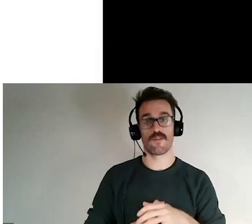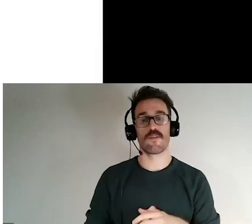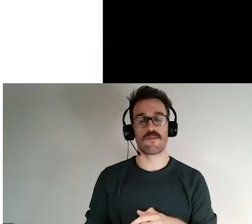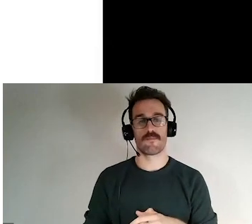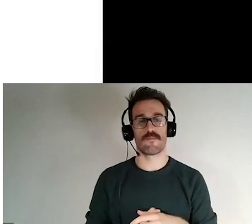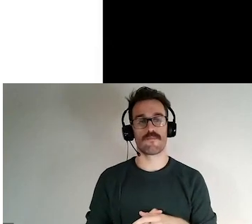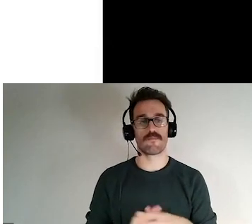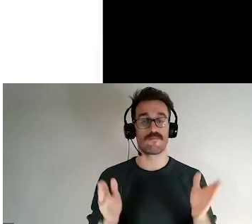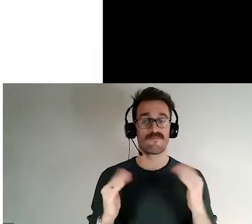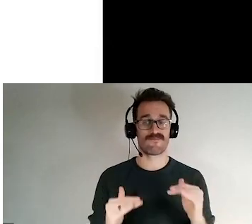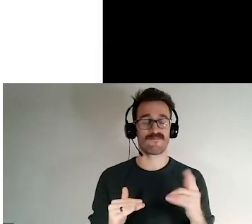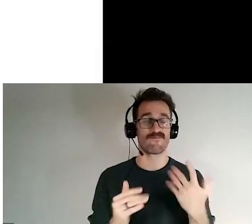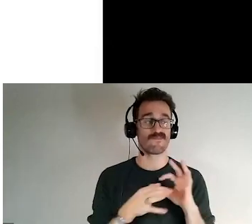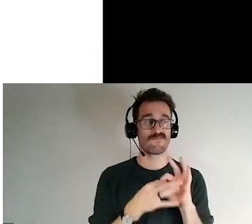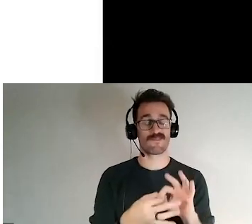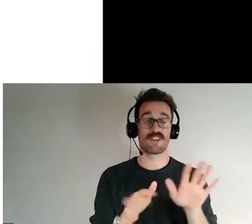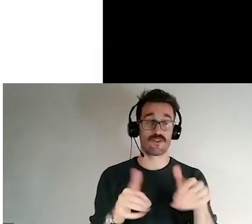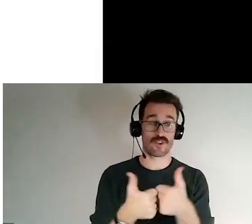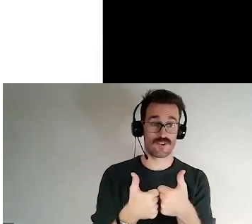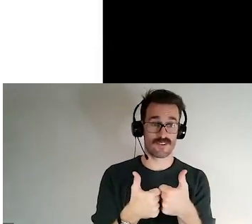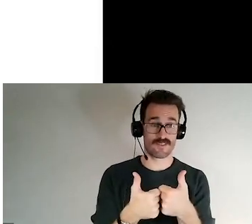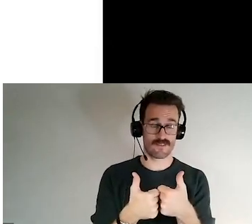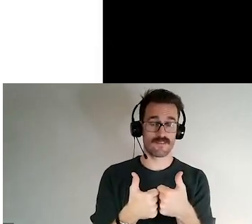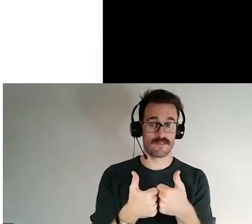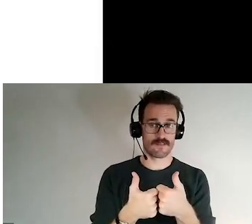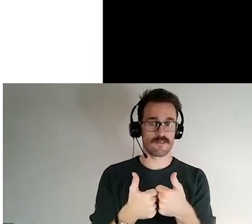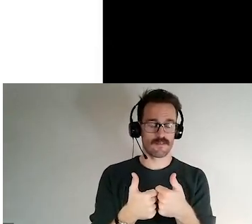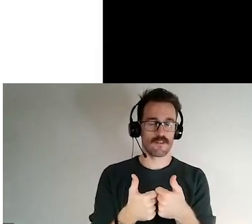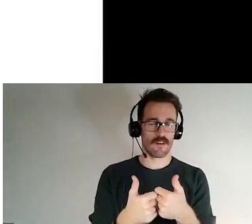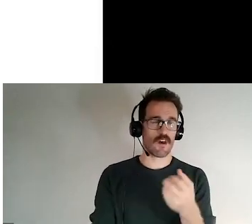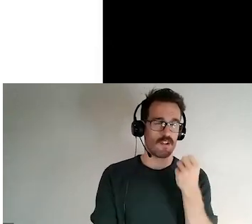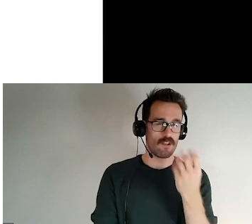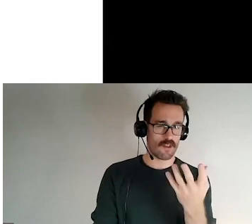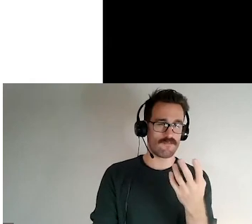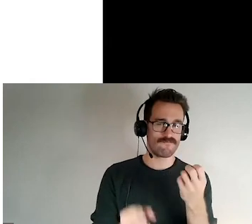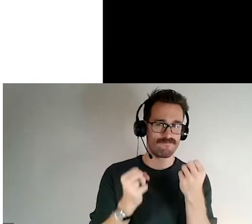With regard to the challenges that we faced, we certainly had a lot more uptake by employees